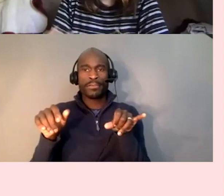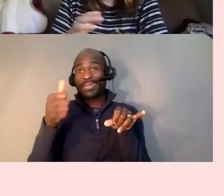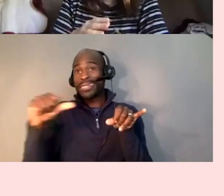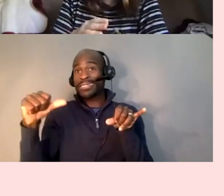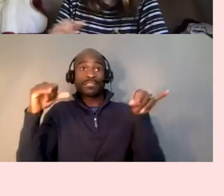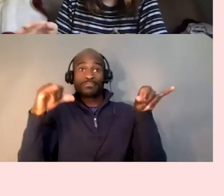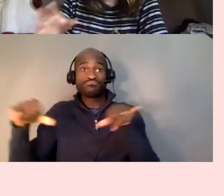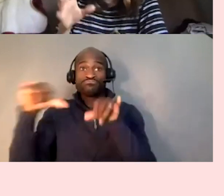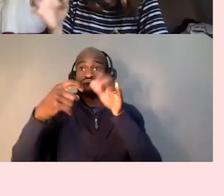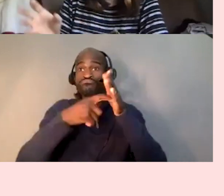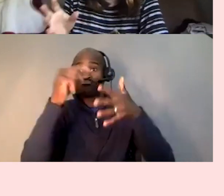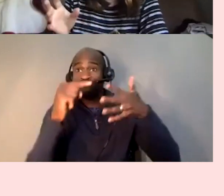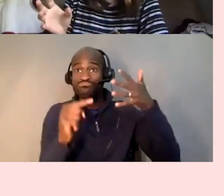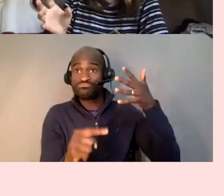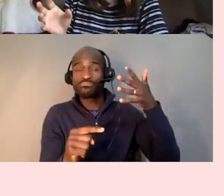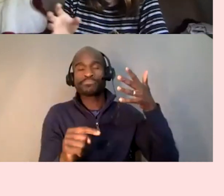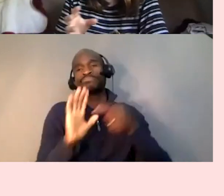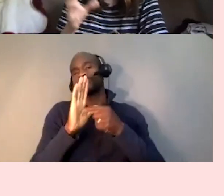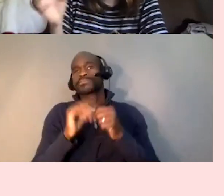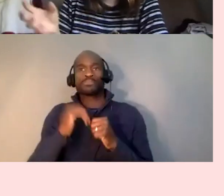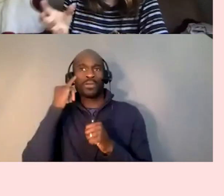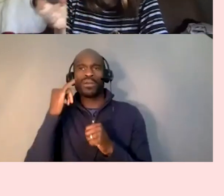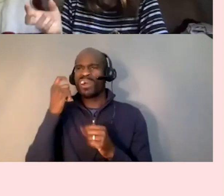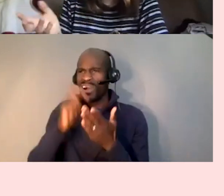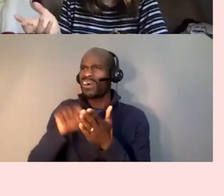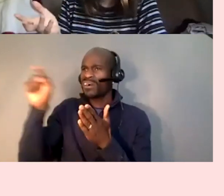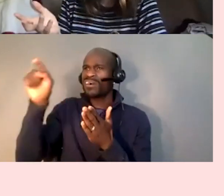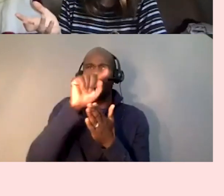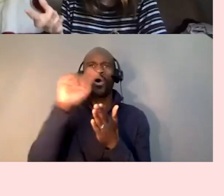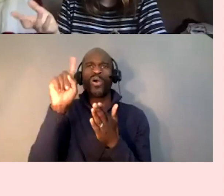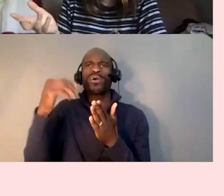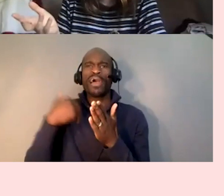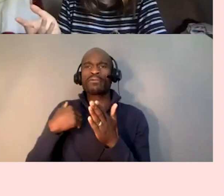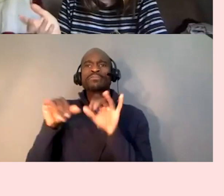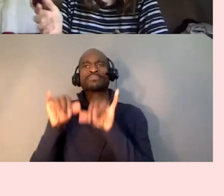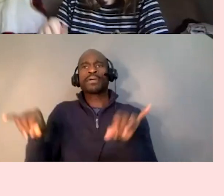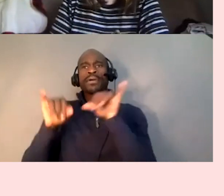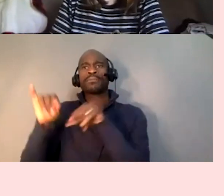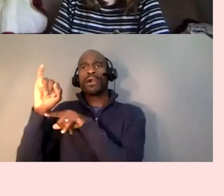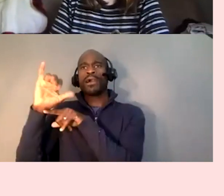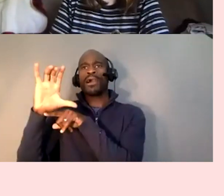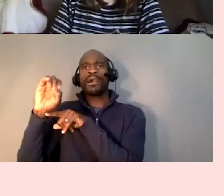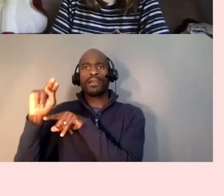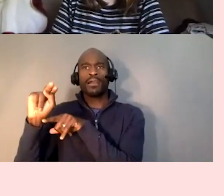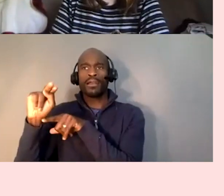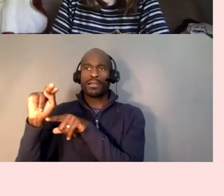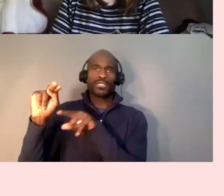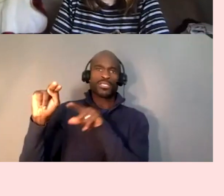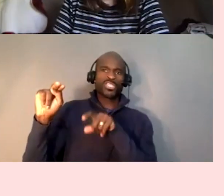icons that are always used for this particular kind of website or software and figuring out what